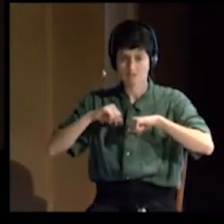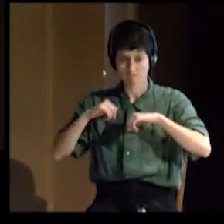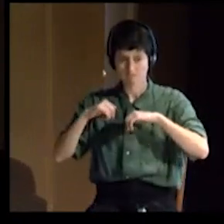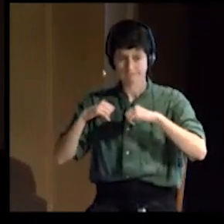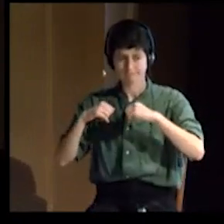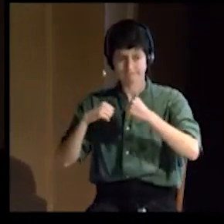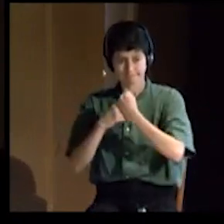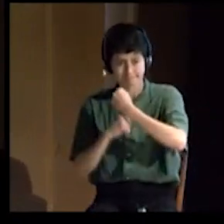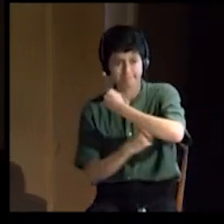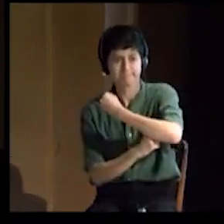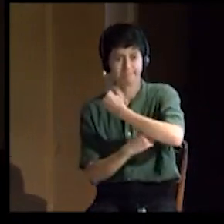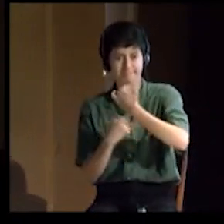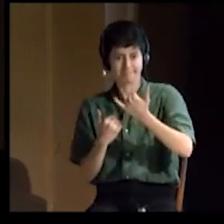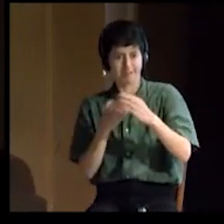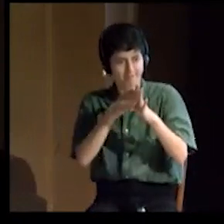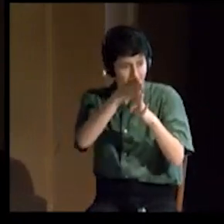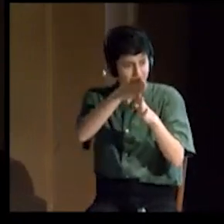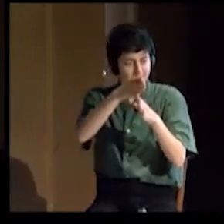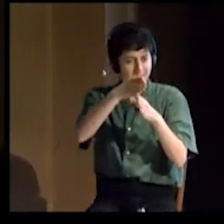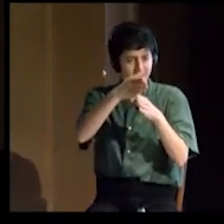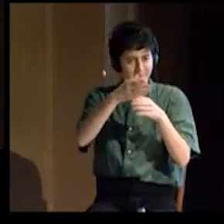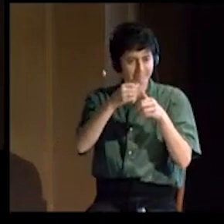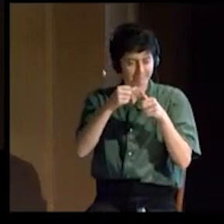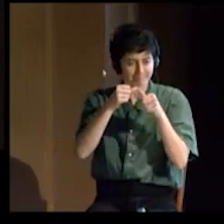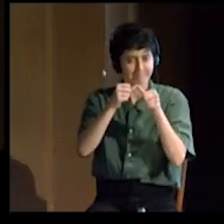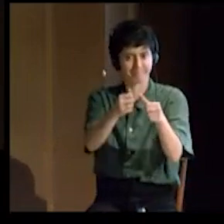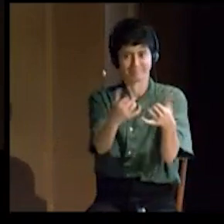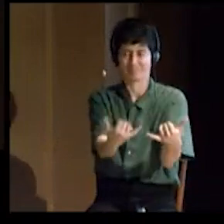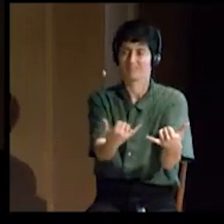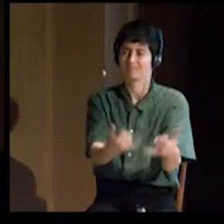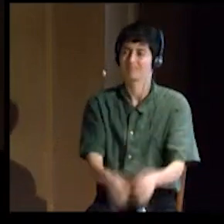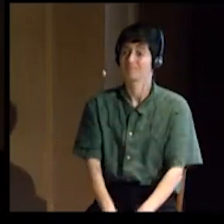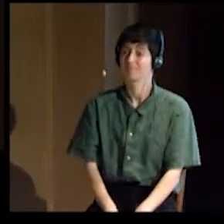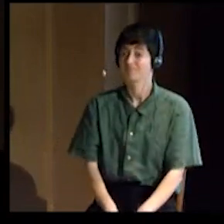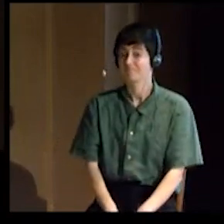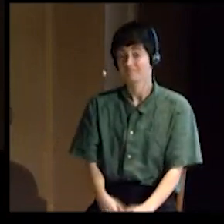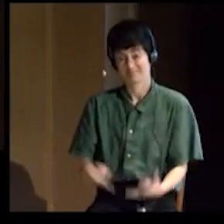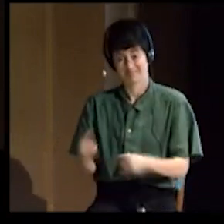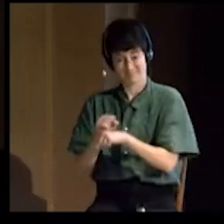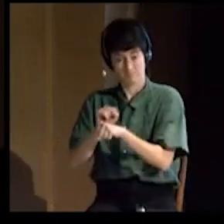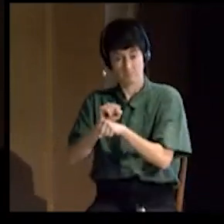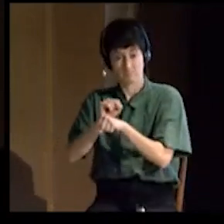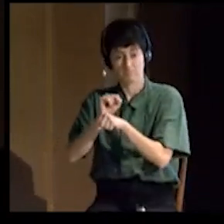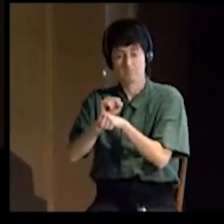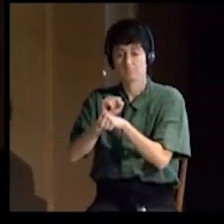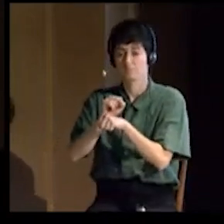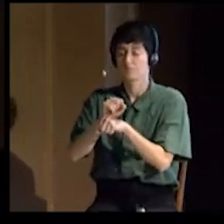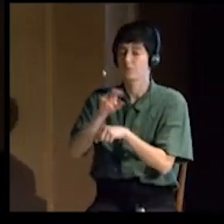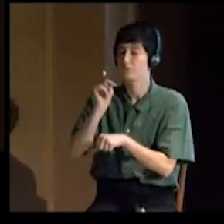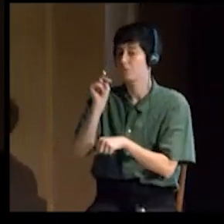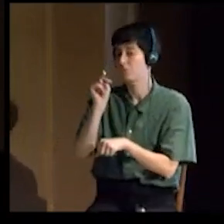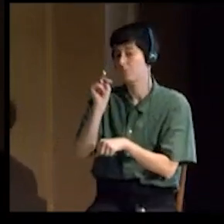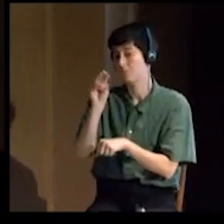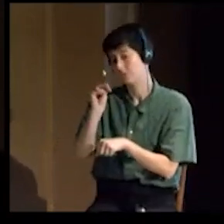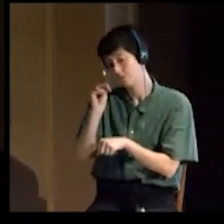Laura is currently an assistant professor at New Mexico Institute of Mining and Technology, where she has a group